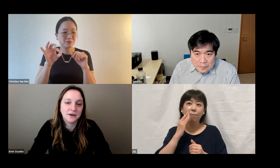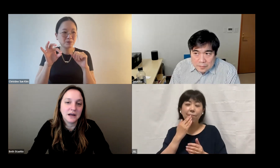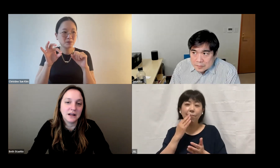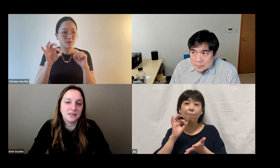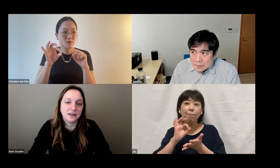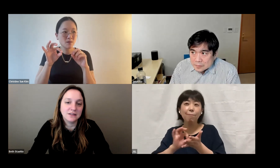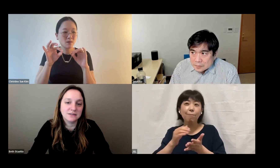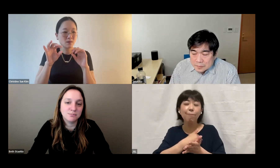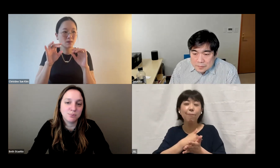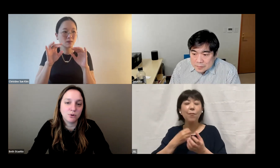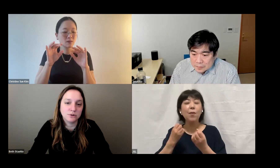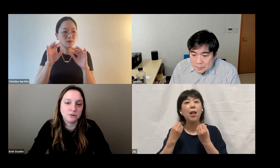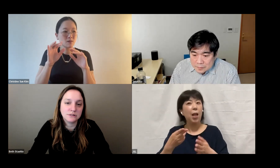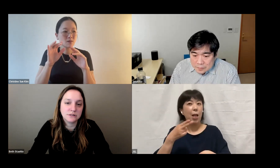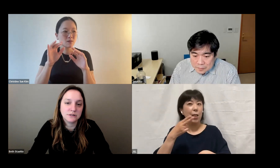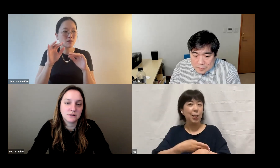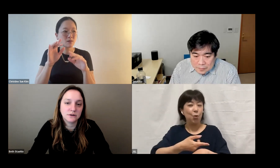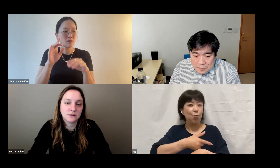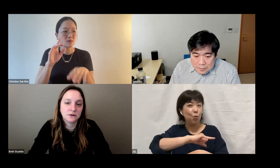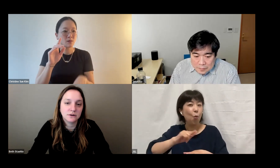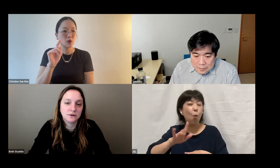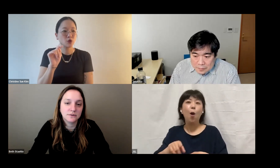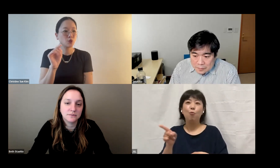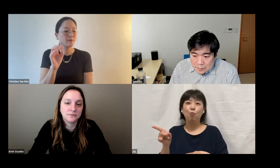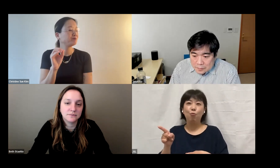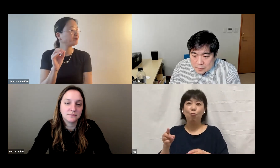And I think it's important